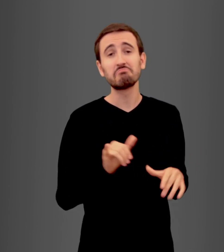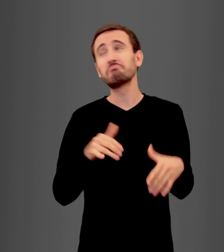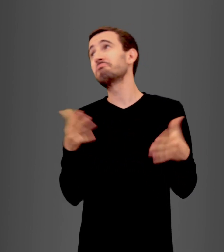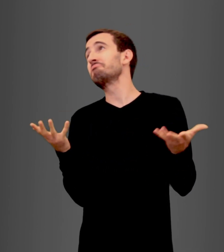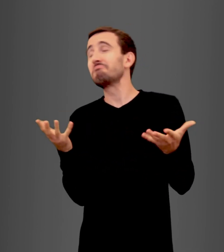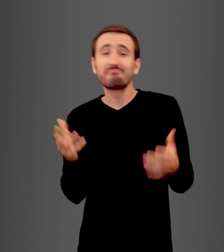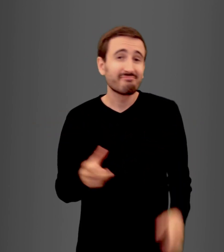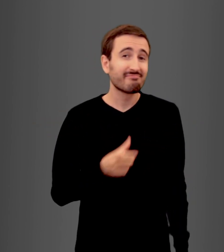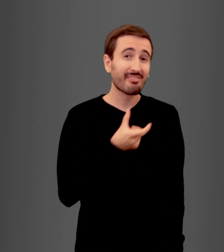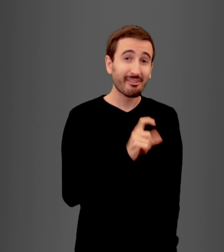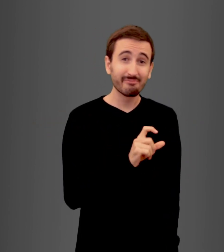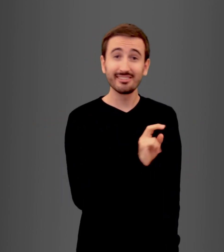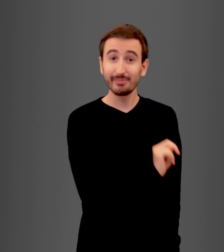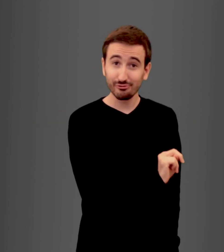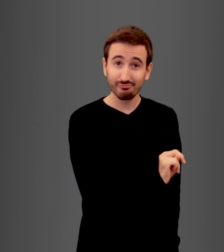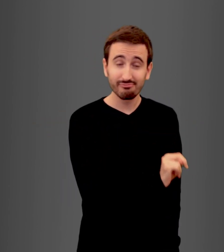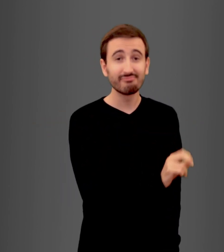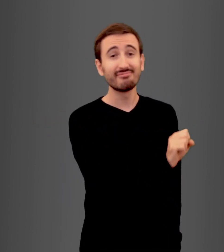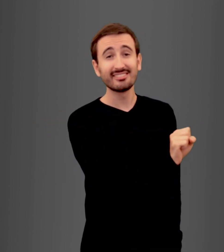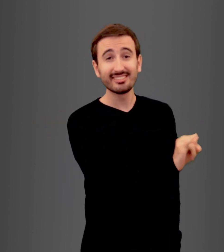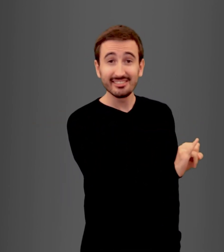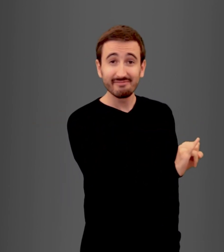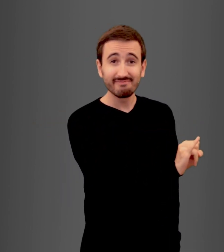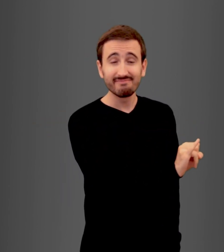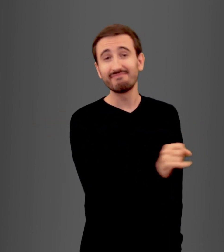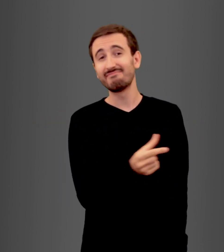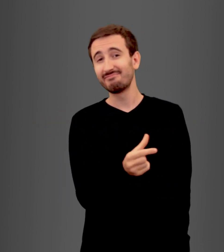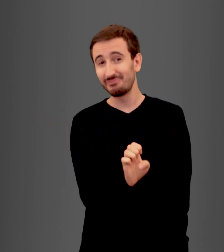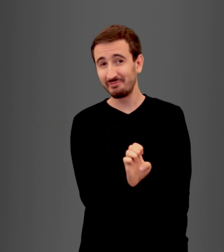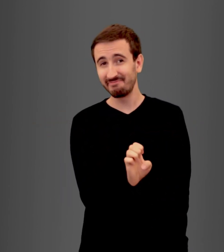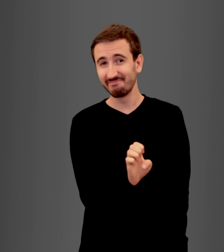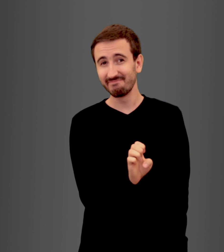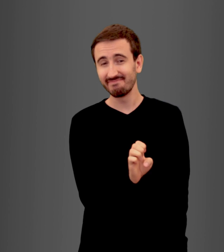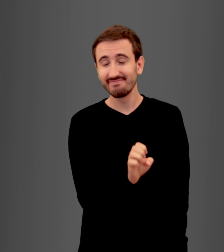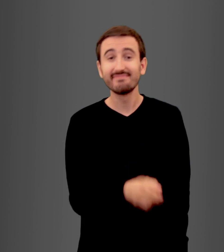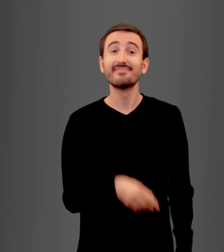such as nitrogen, silicon, and germanium.